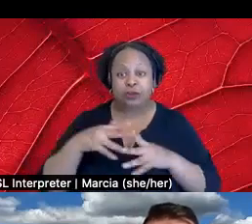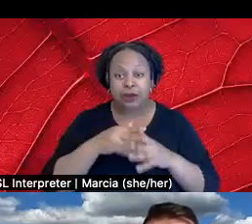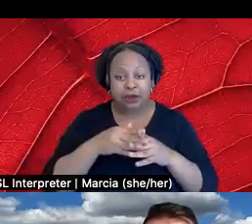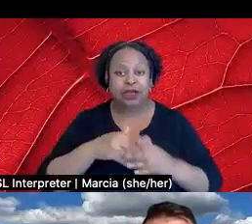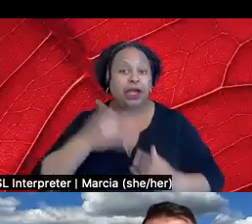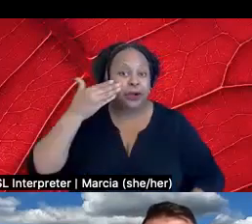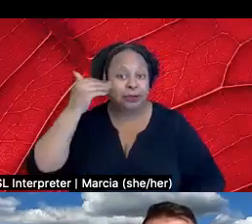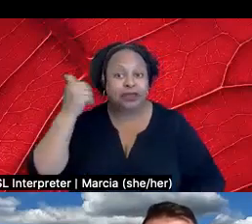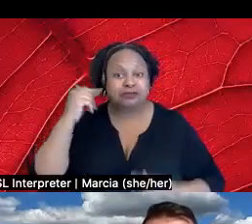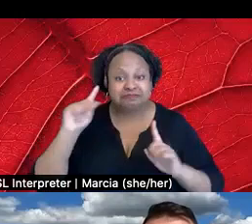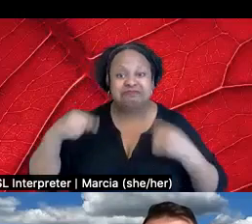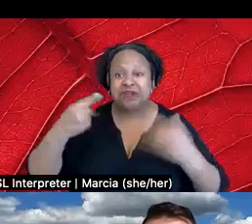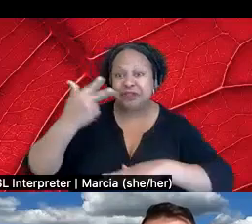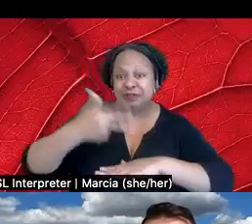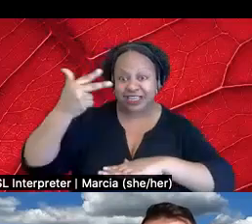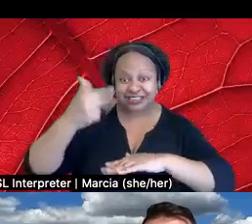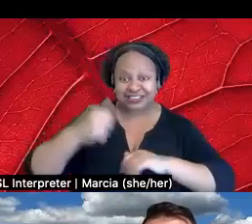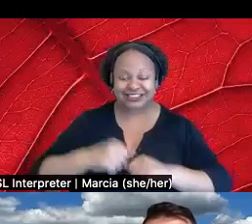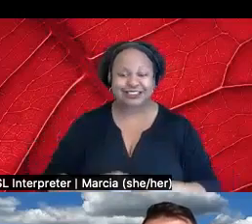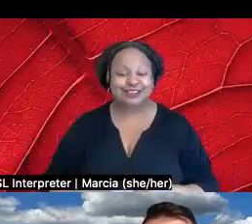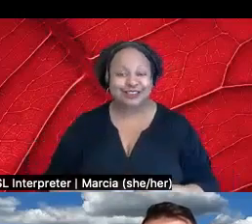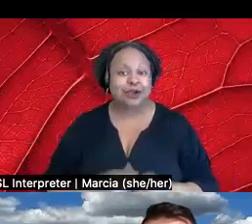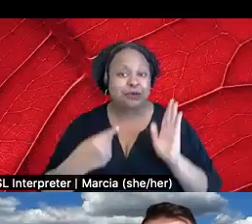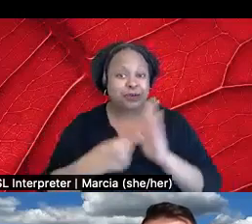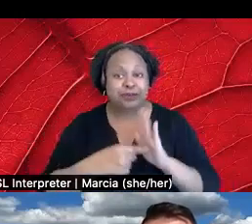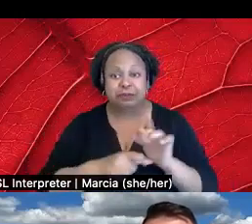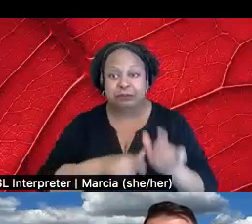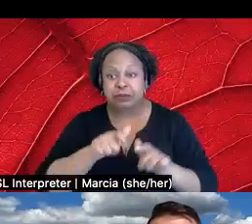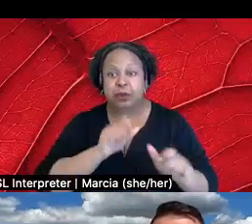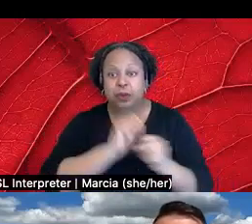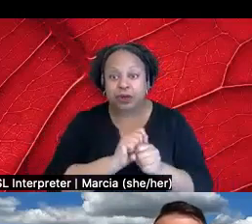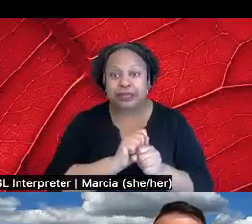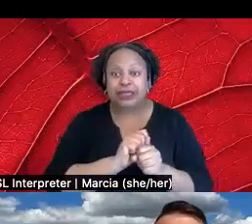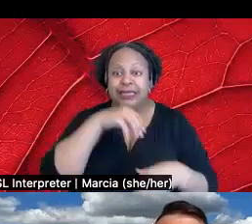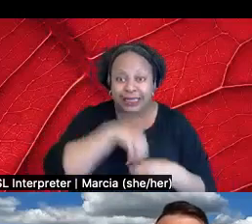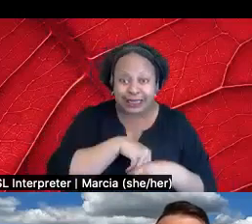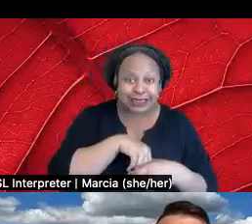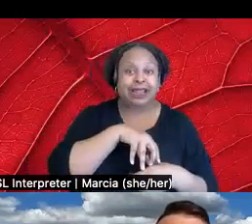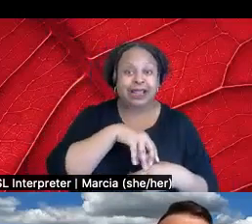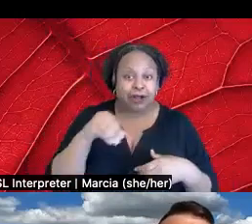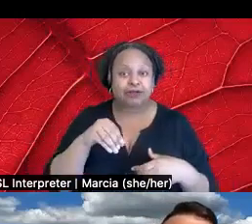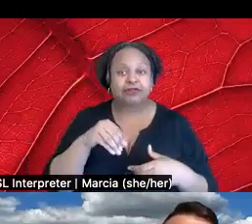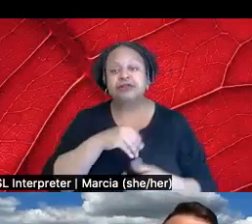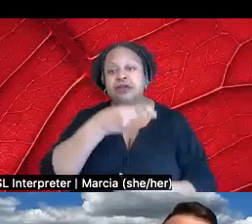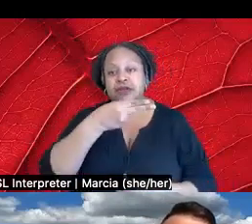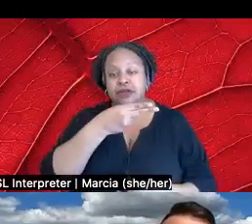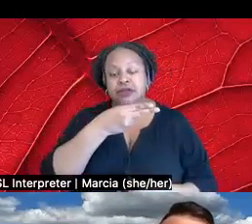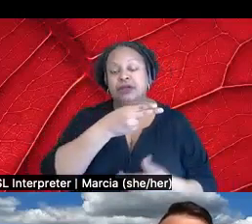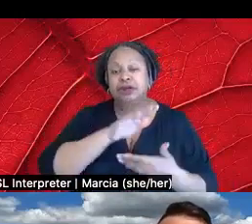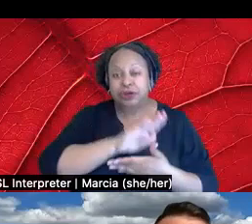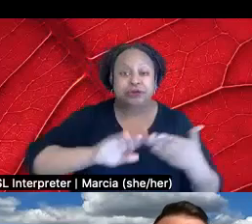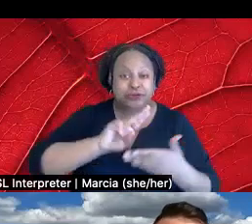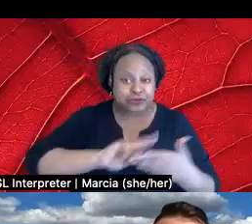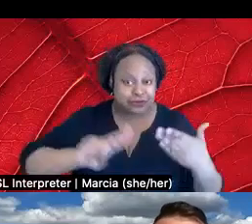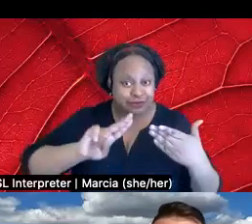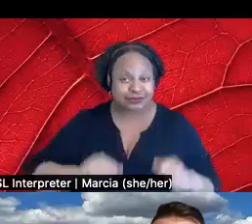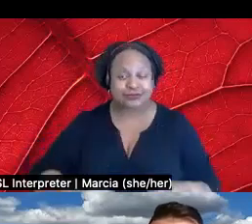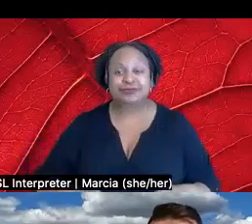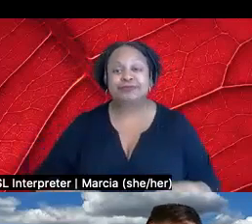us over the last three days, representing people working both inside and outside post secondary. And again, thank you for being here.